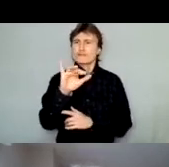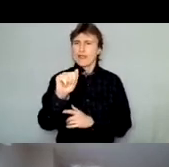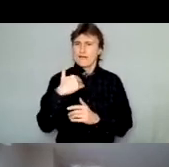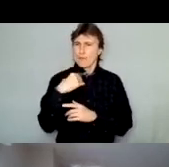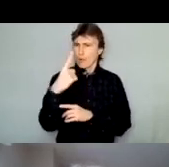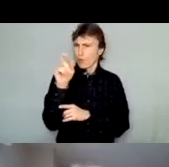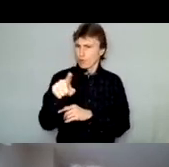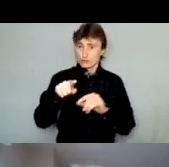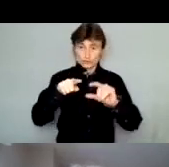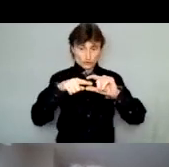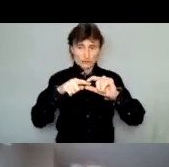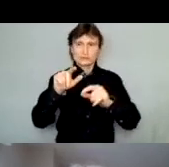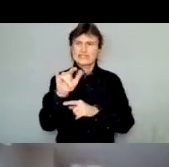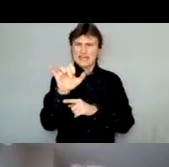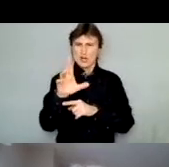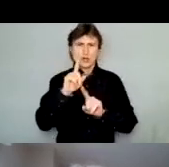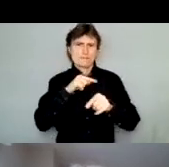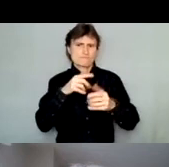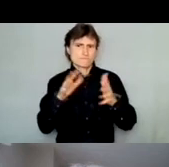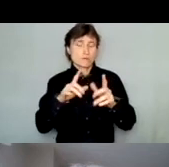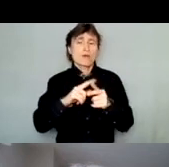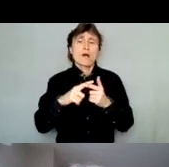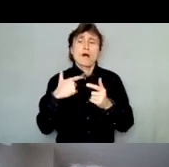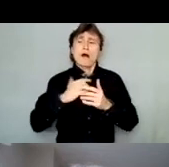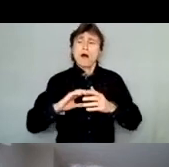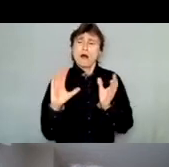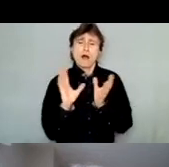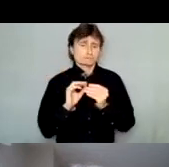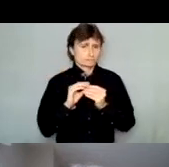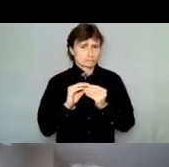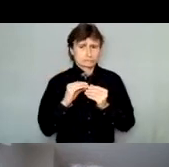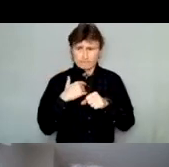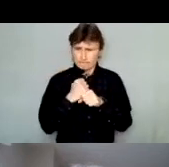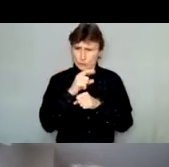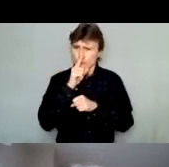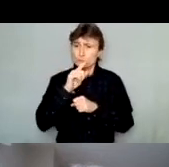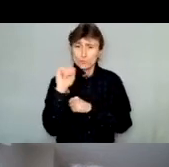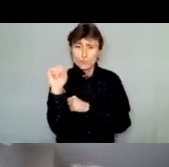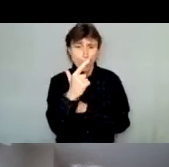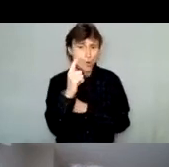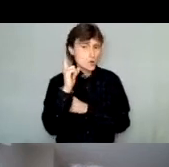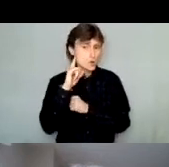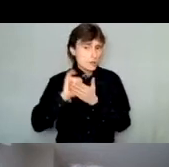But I'll just cover it to be sure that people can hear the question, which was is feedback